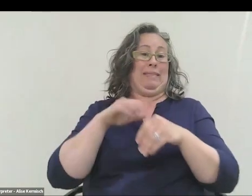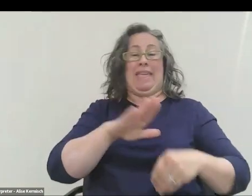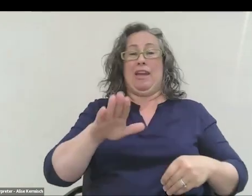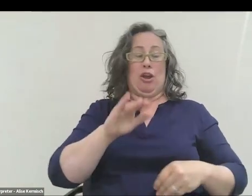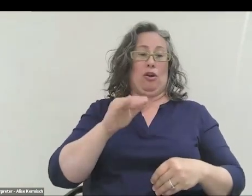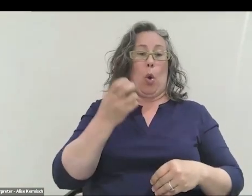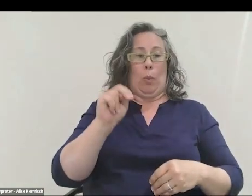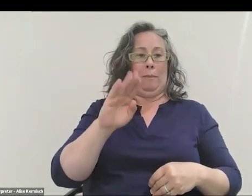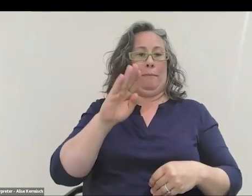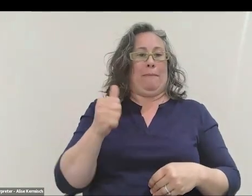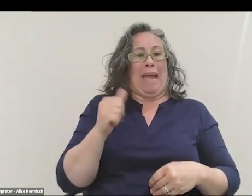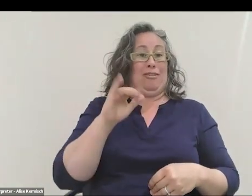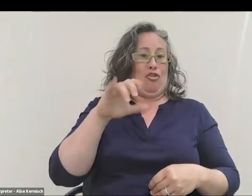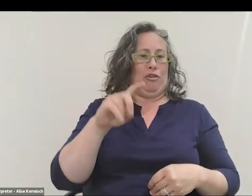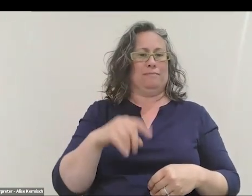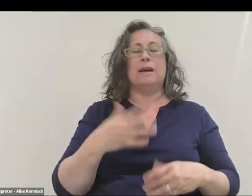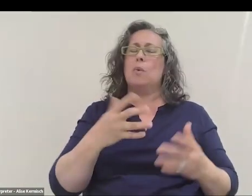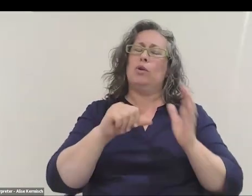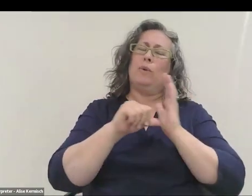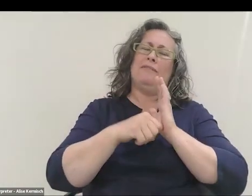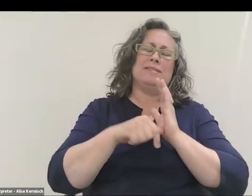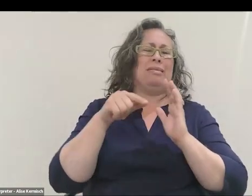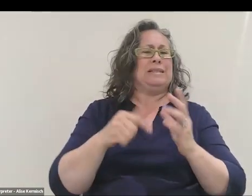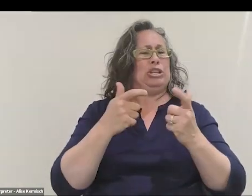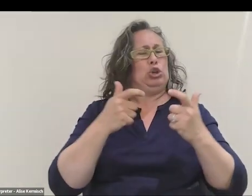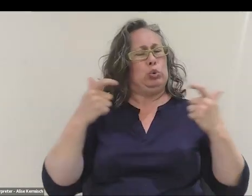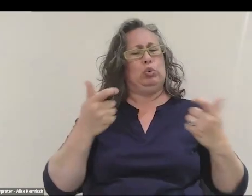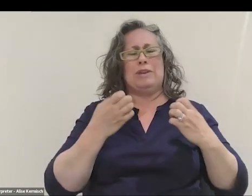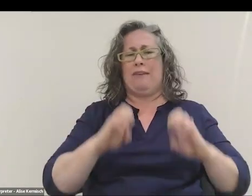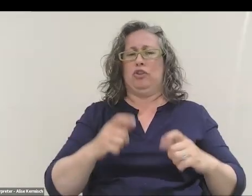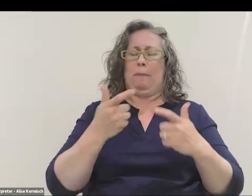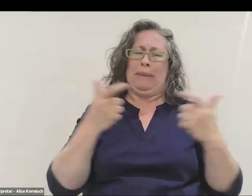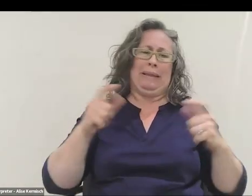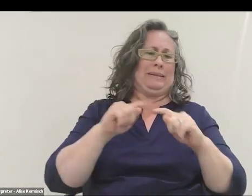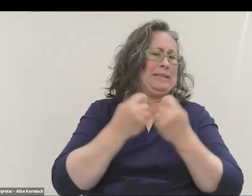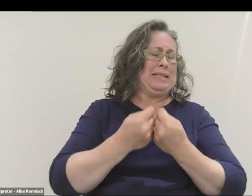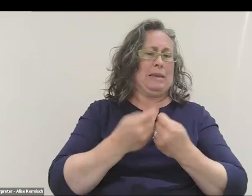I want to again emphasize that this takes a huge effort. This was a huge team effort from communities.